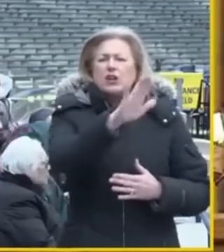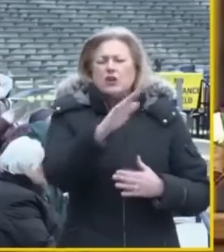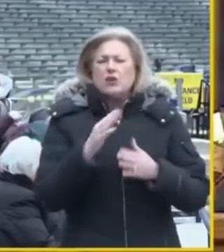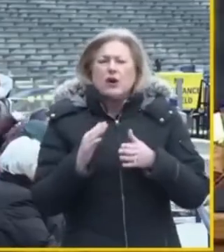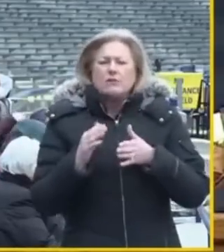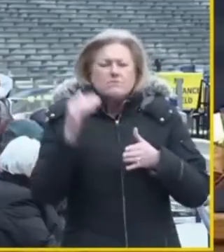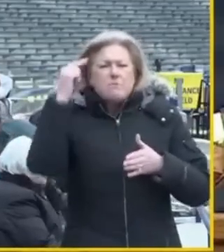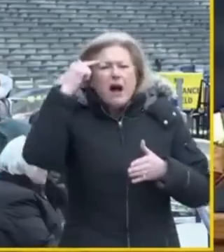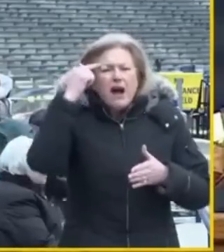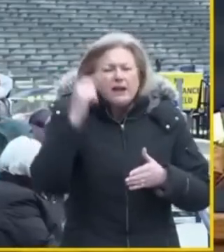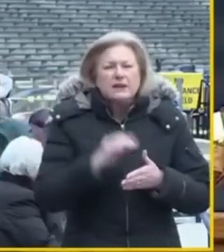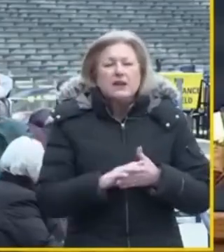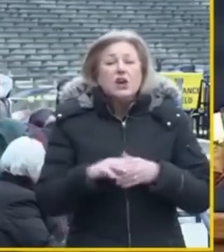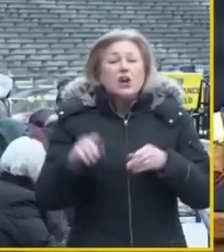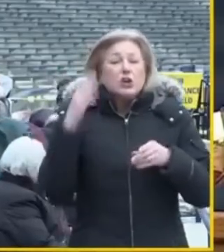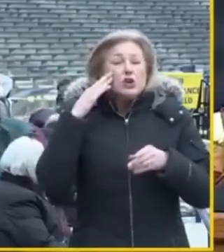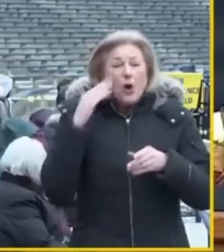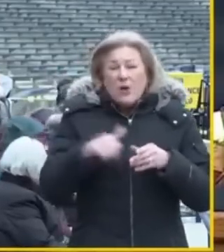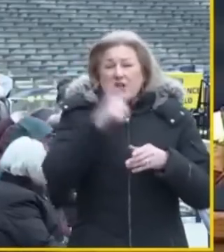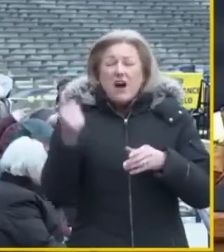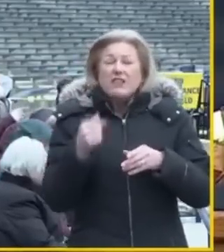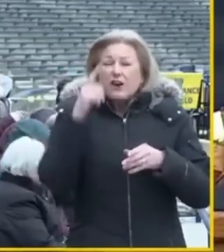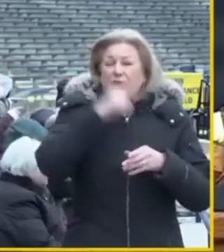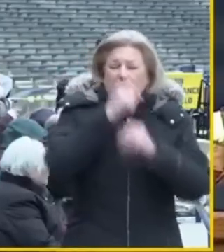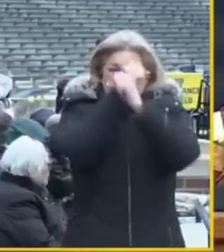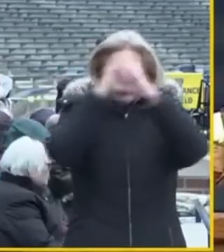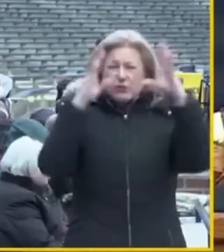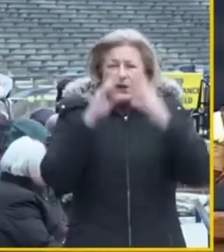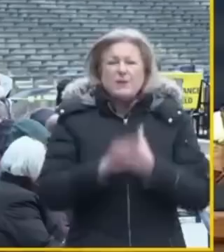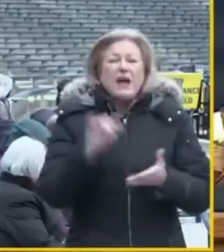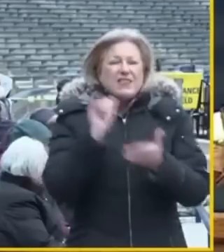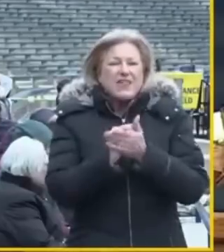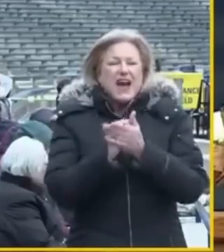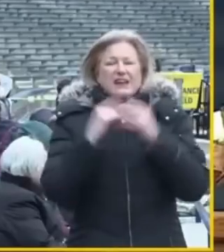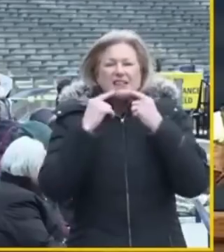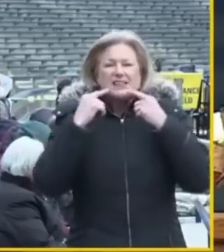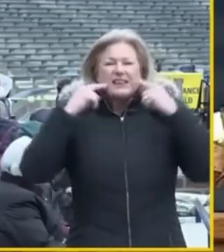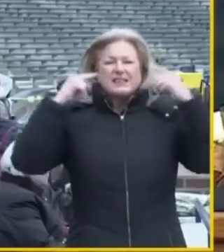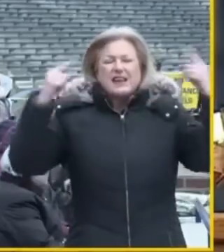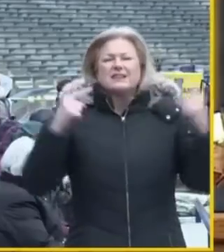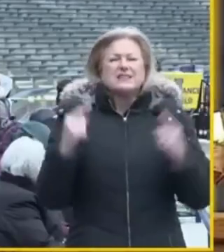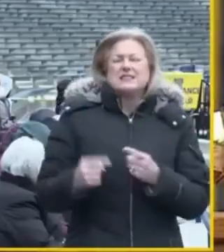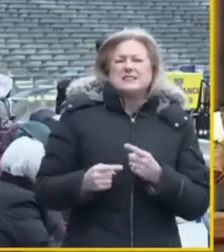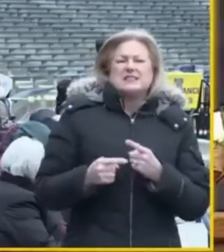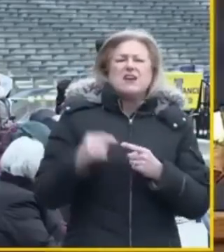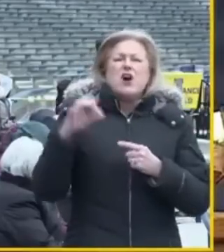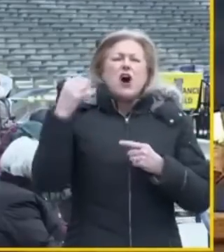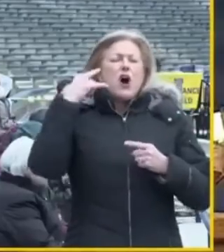You know what else is an illusion? That success is the brass ring my generation told you it was,